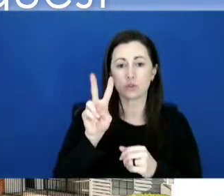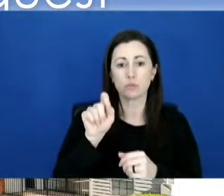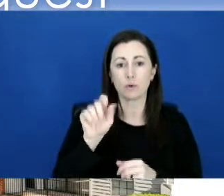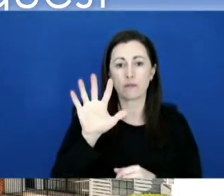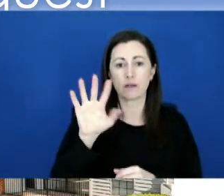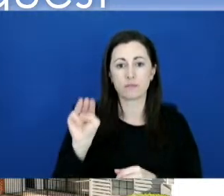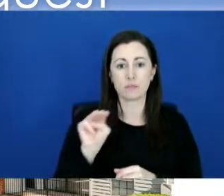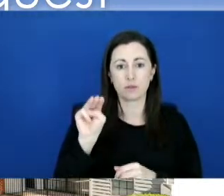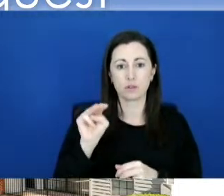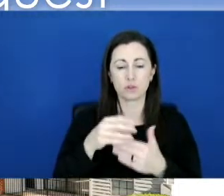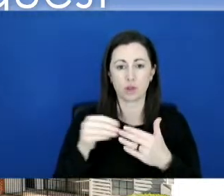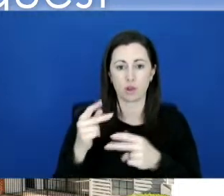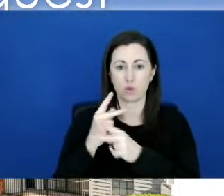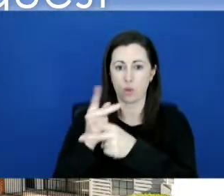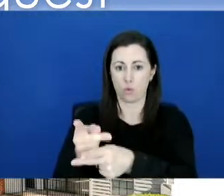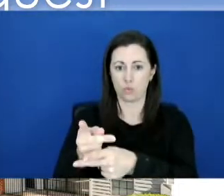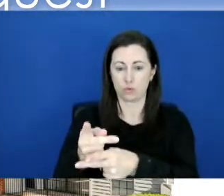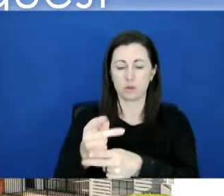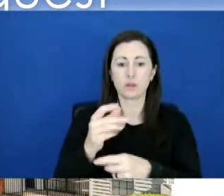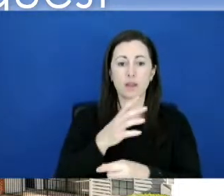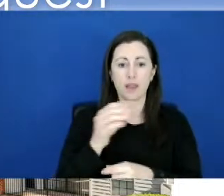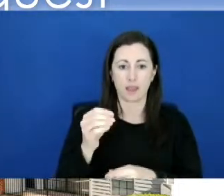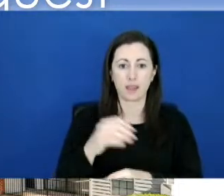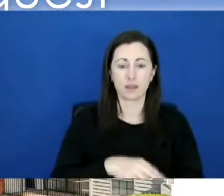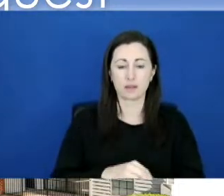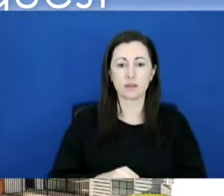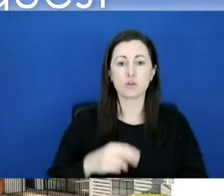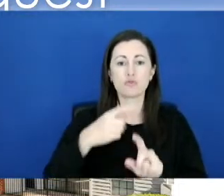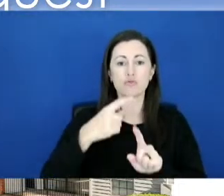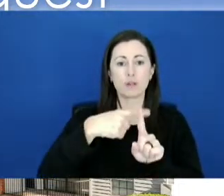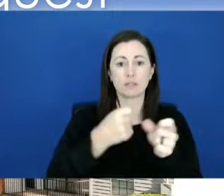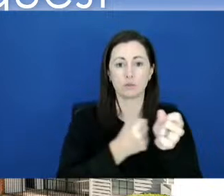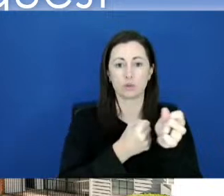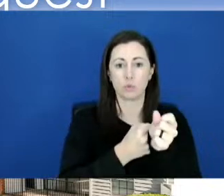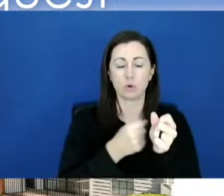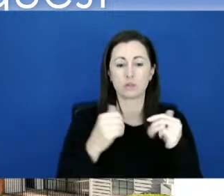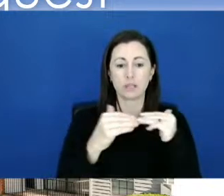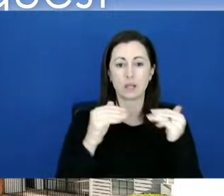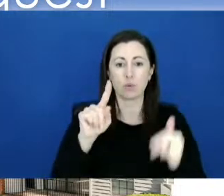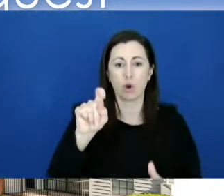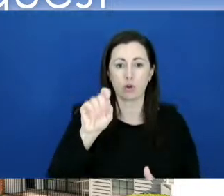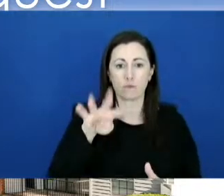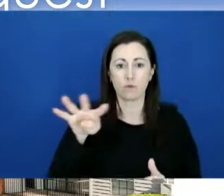MECKLENBURG COUNTY.